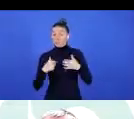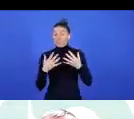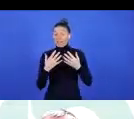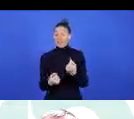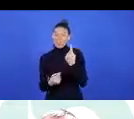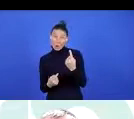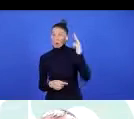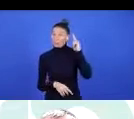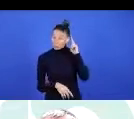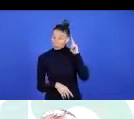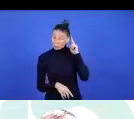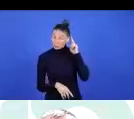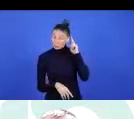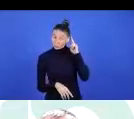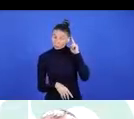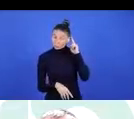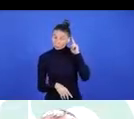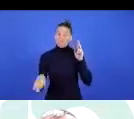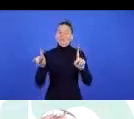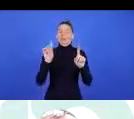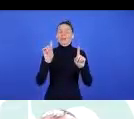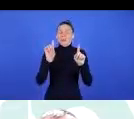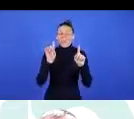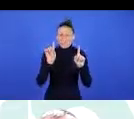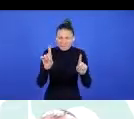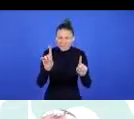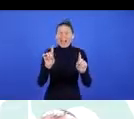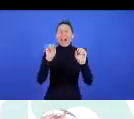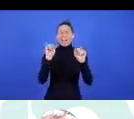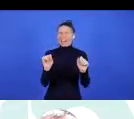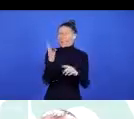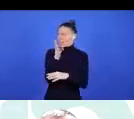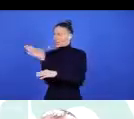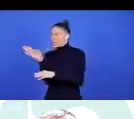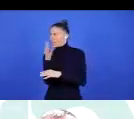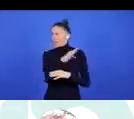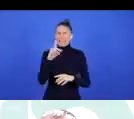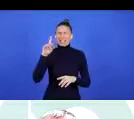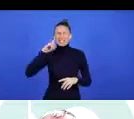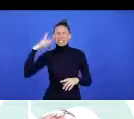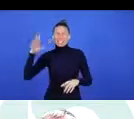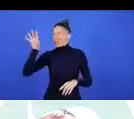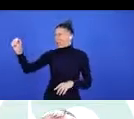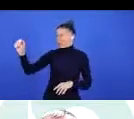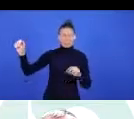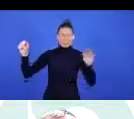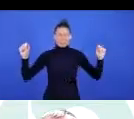one cochlear implant, therefore, I am a unilateral user, with this I usually have